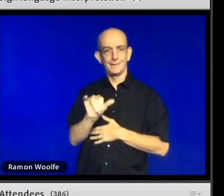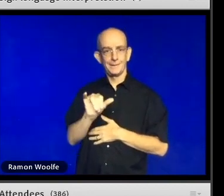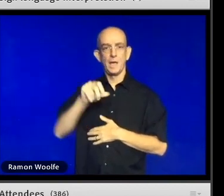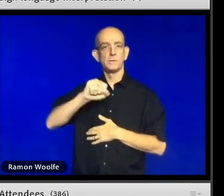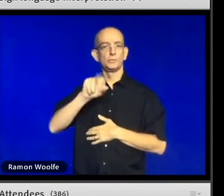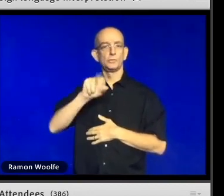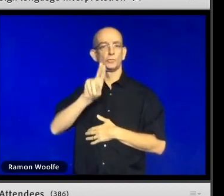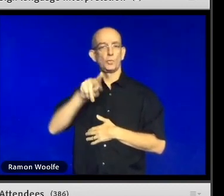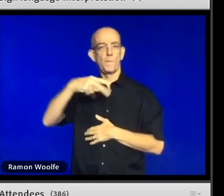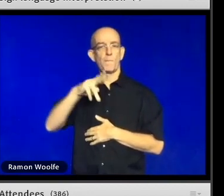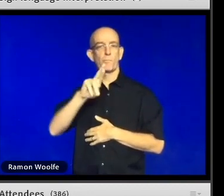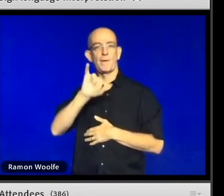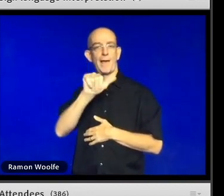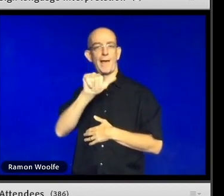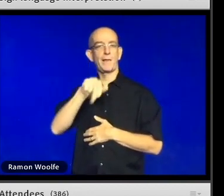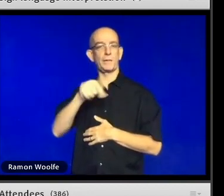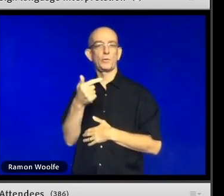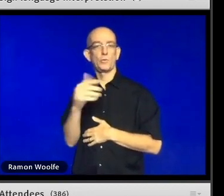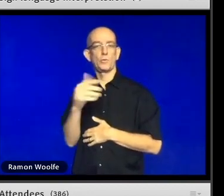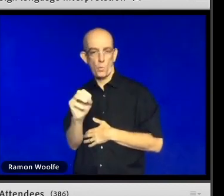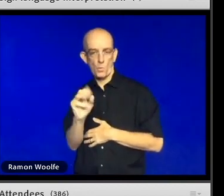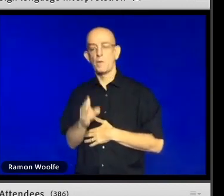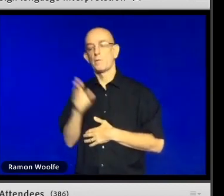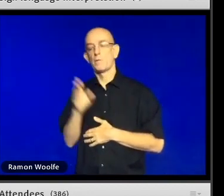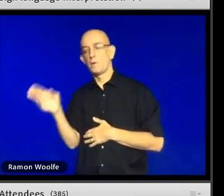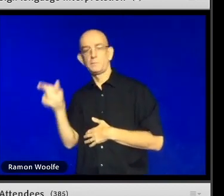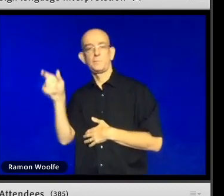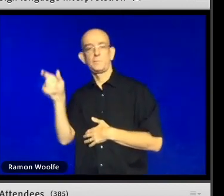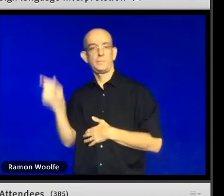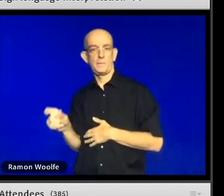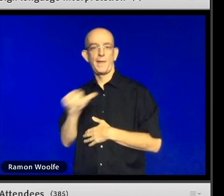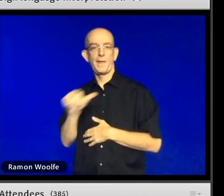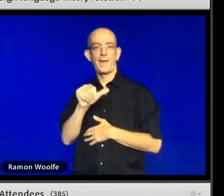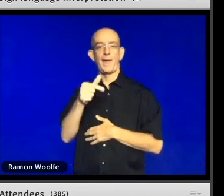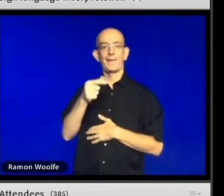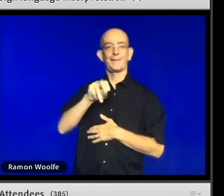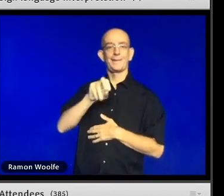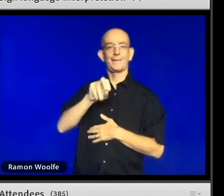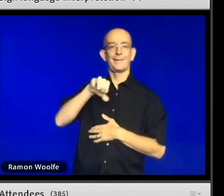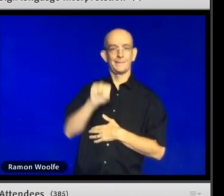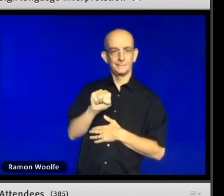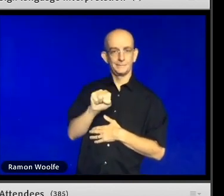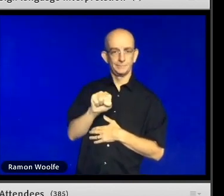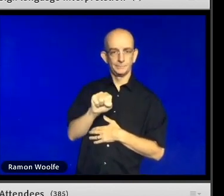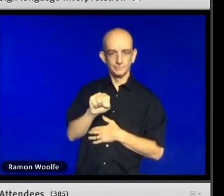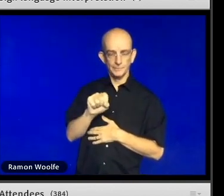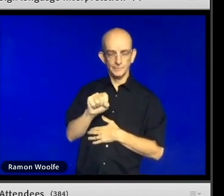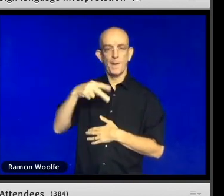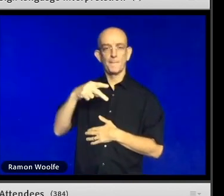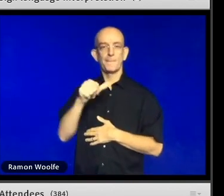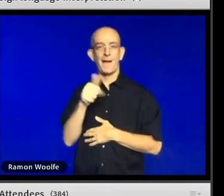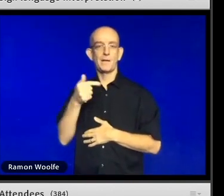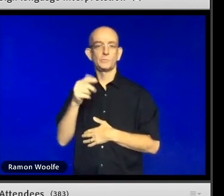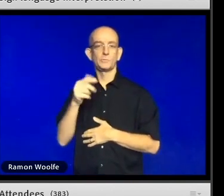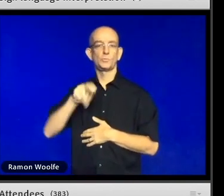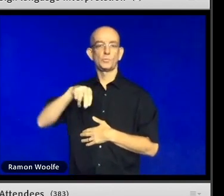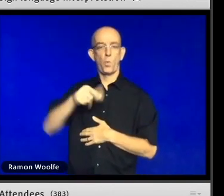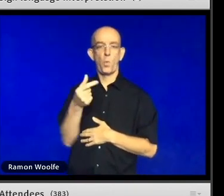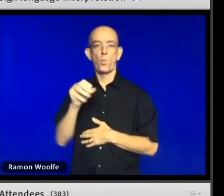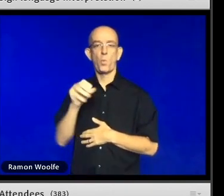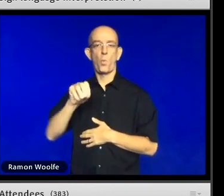decided to bring in the translator for the deaf and then we also got the school for the